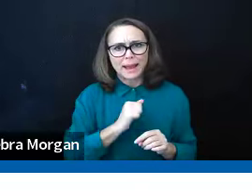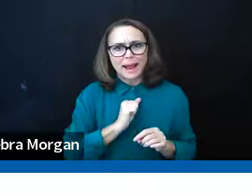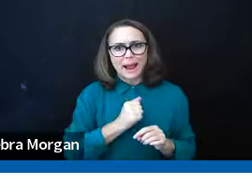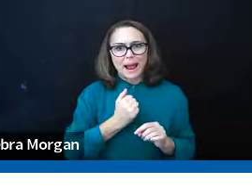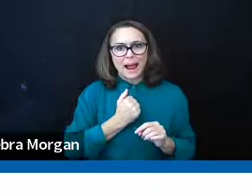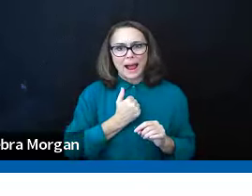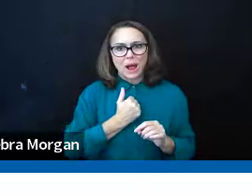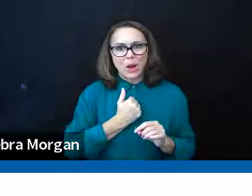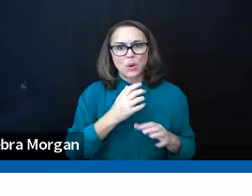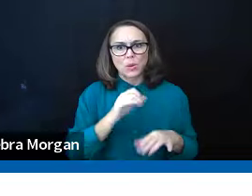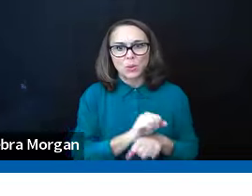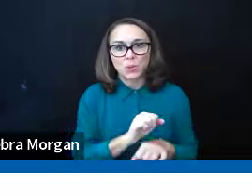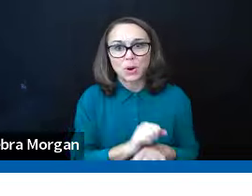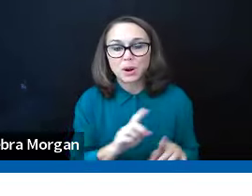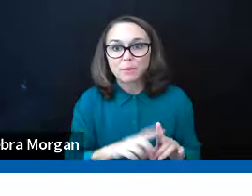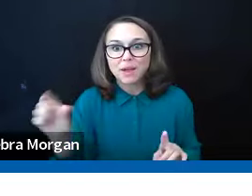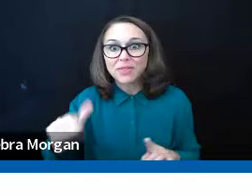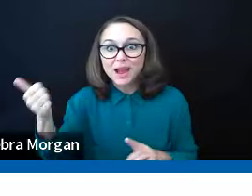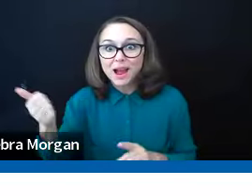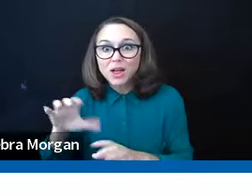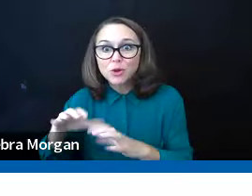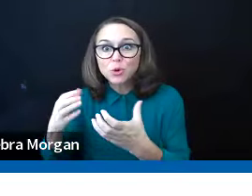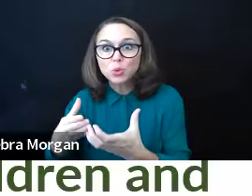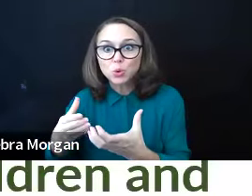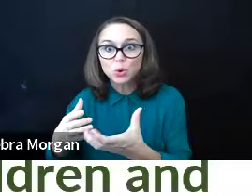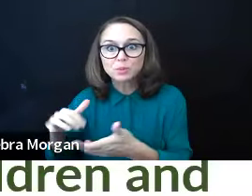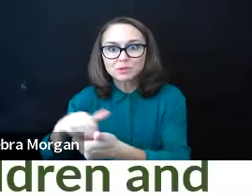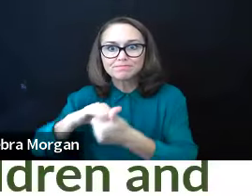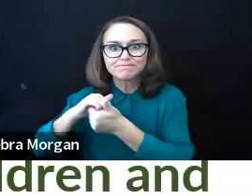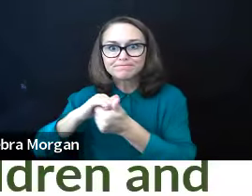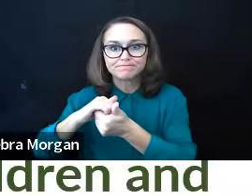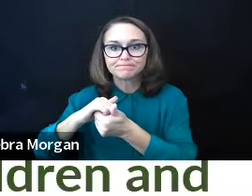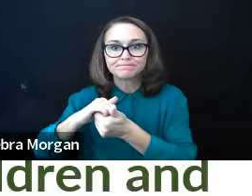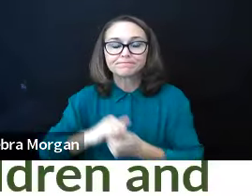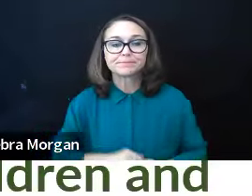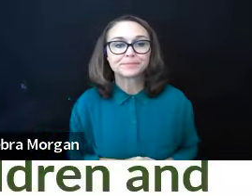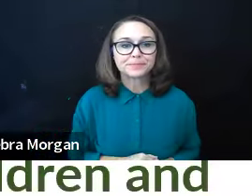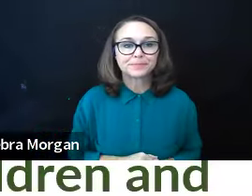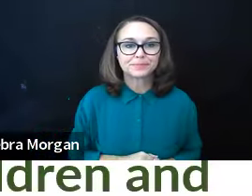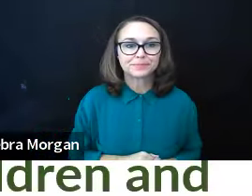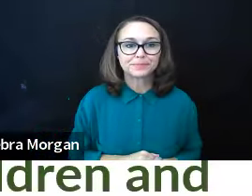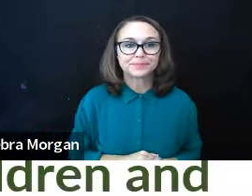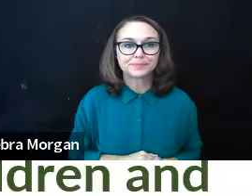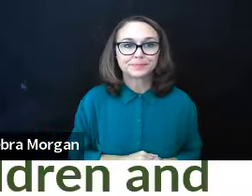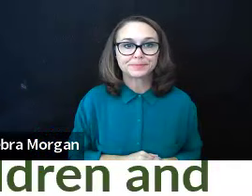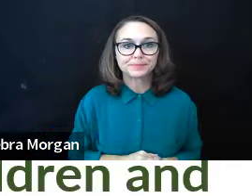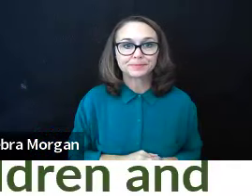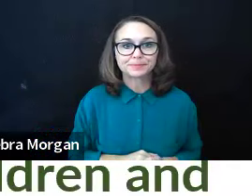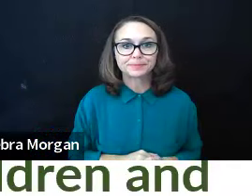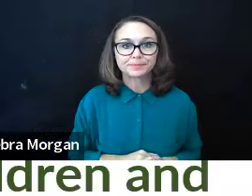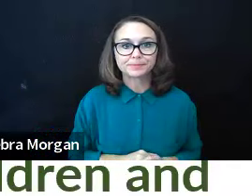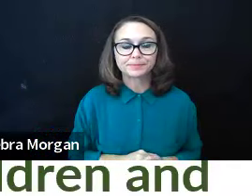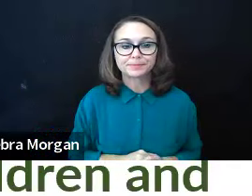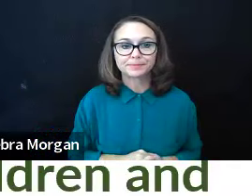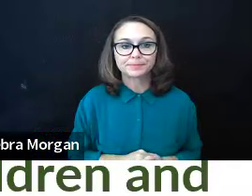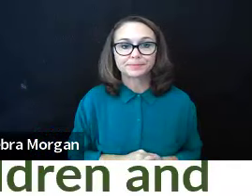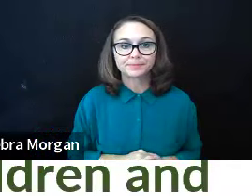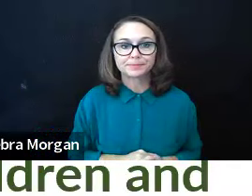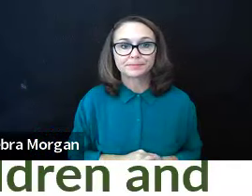of all the other groups that did it collectively. Next slide. The only way to make a change is to